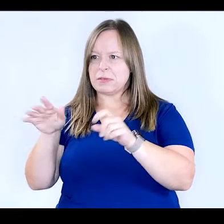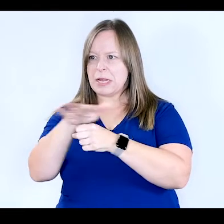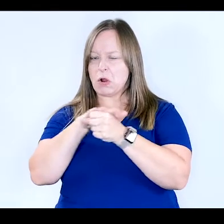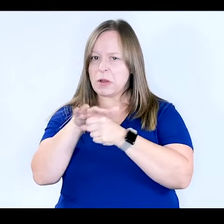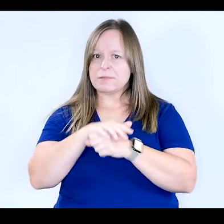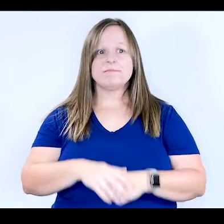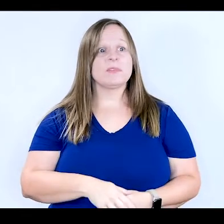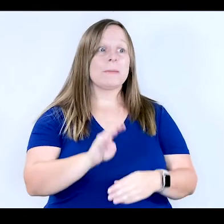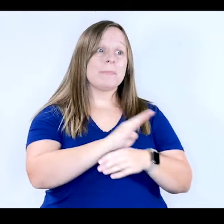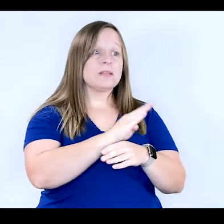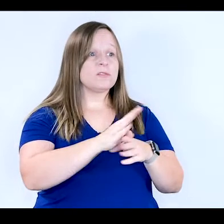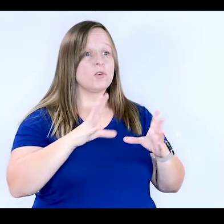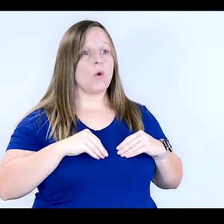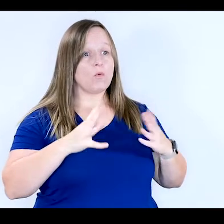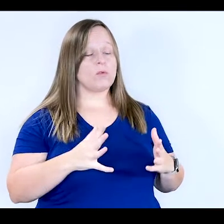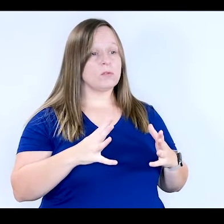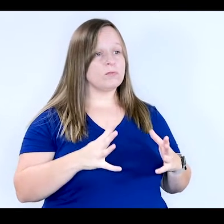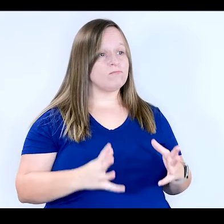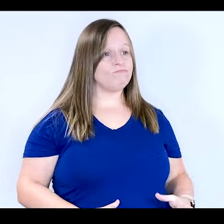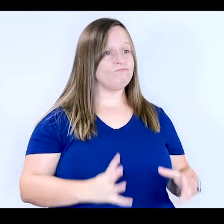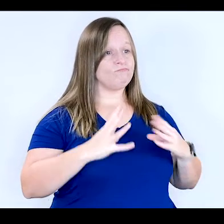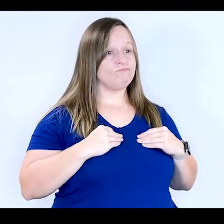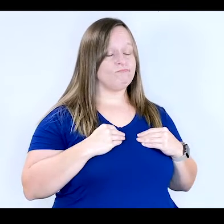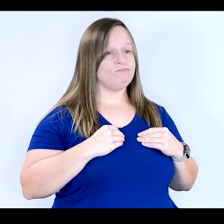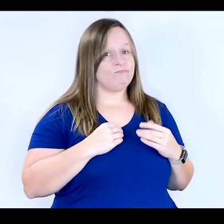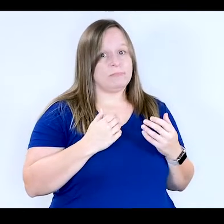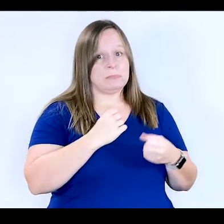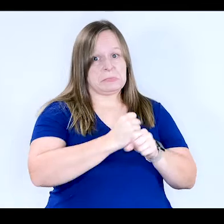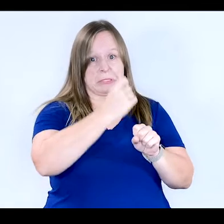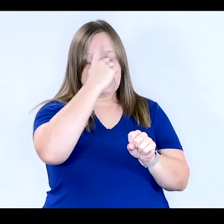Yeah. Well the business owners adopted it. I think is a logical extension.